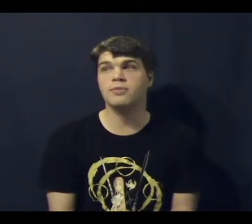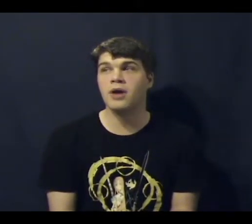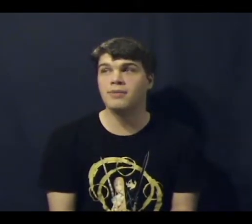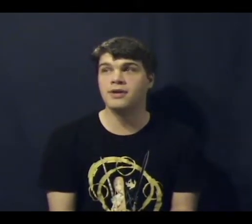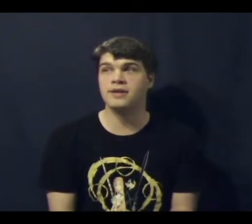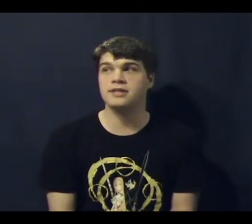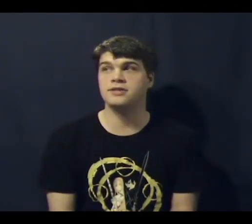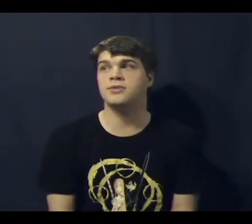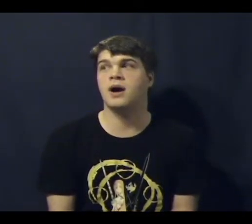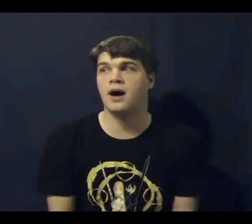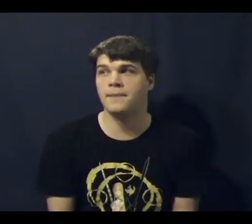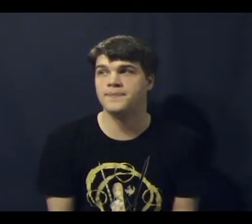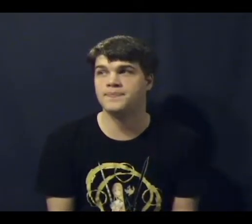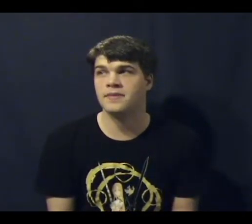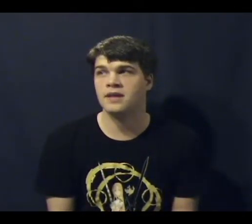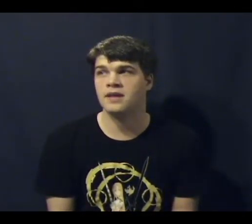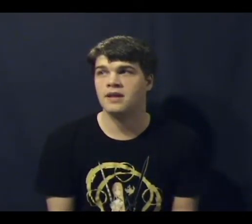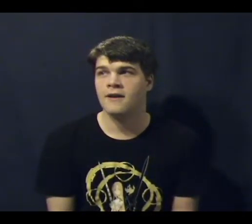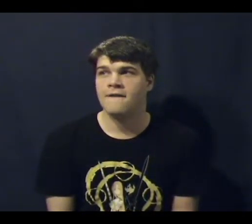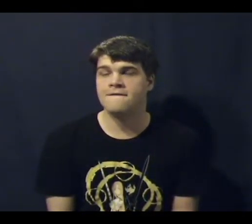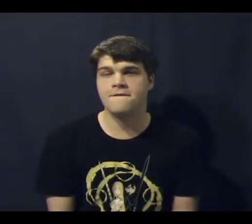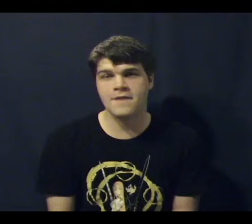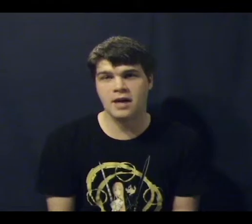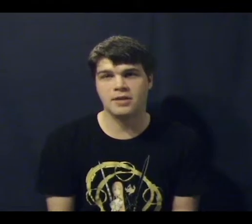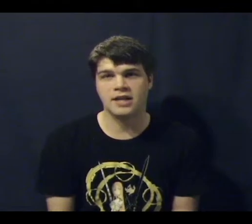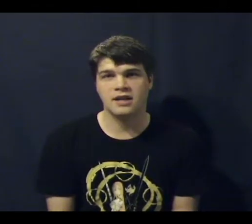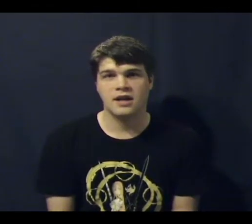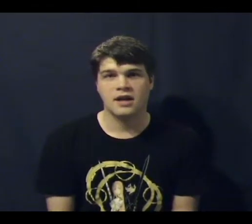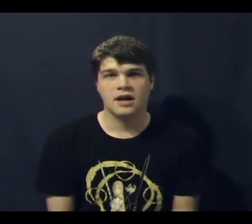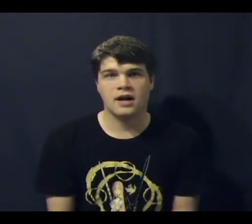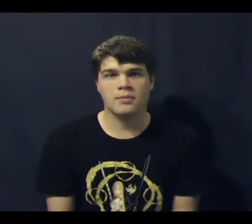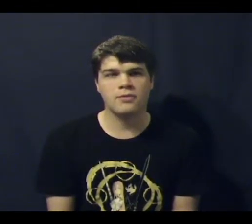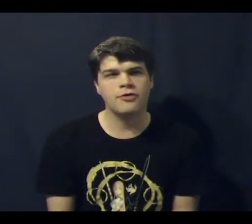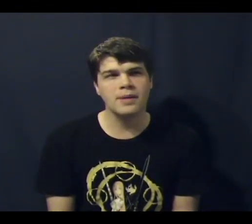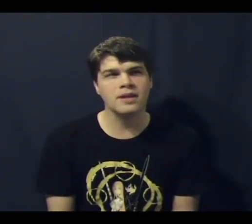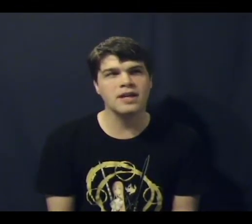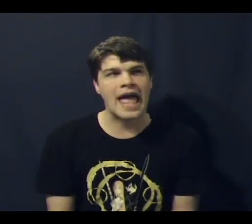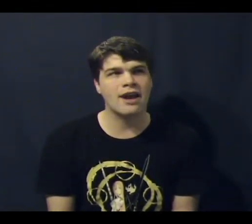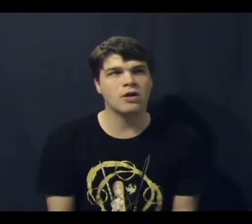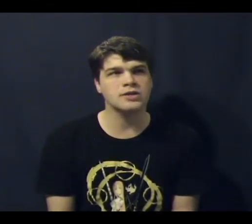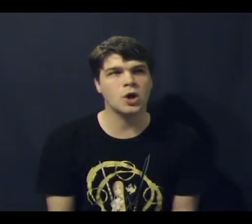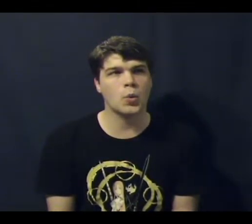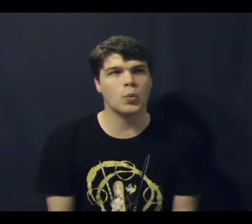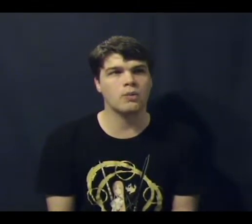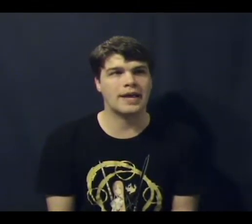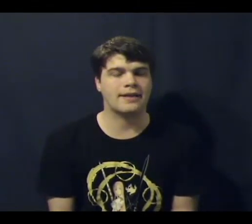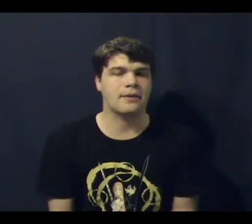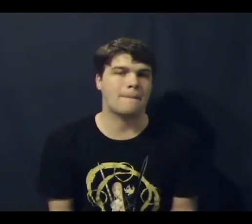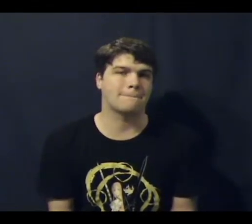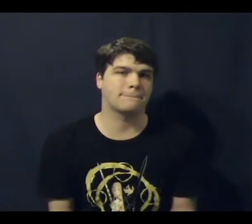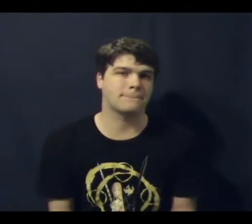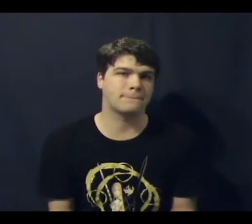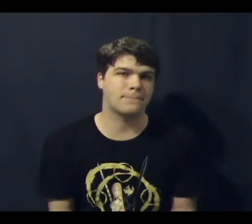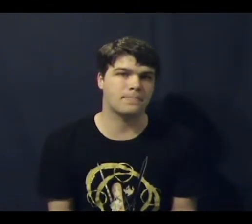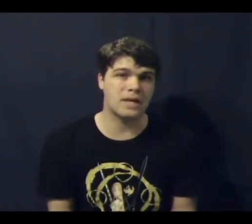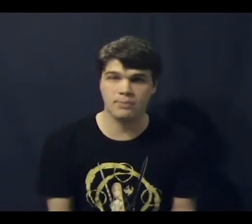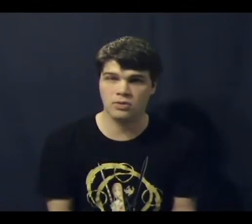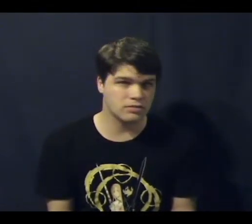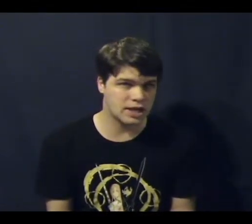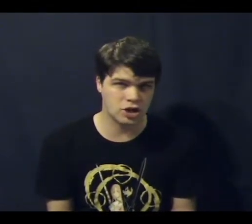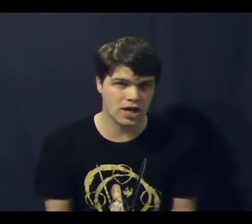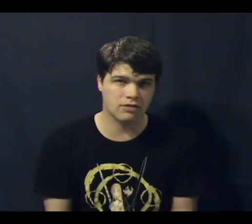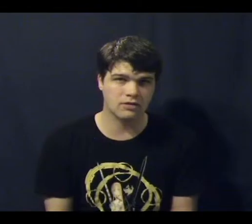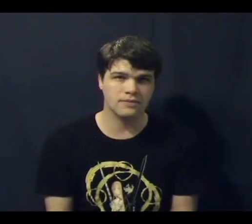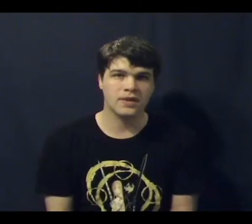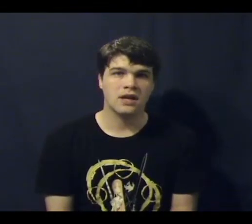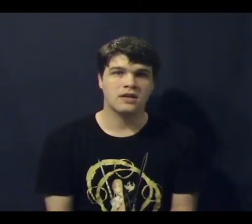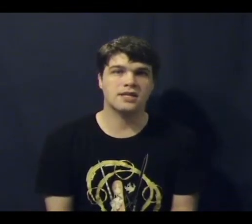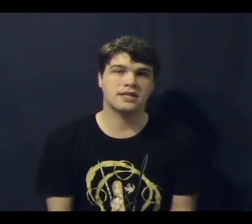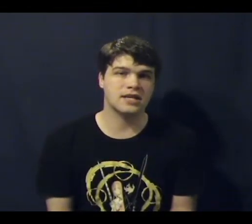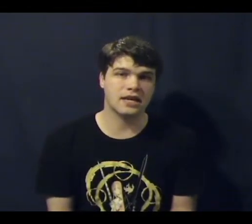we're probably going to do family... family and also like people in general. This can take a